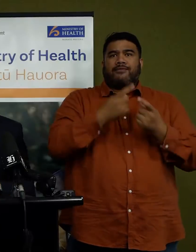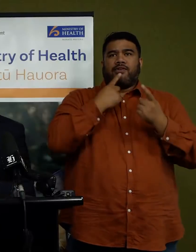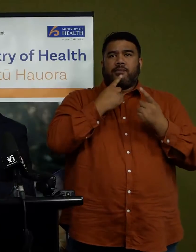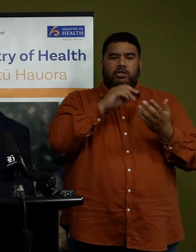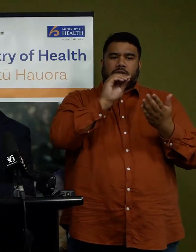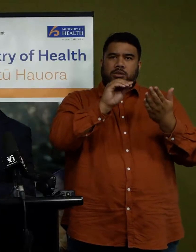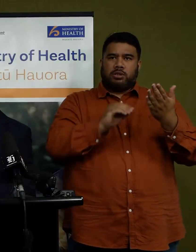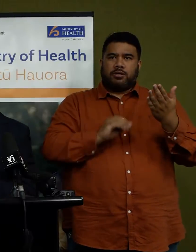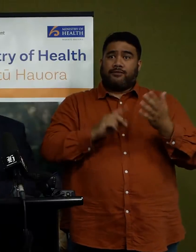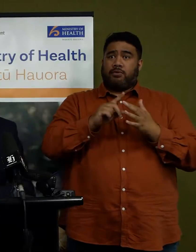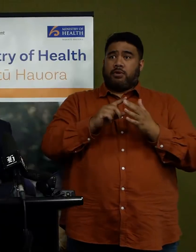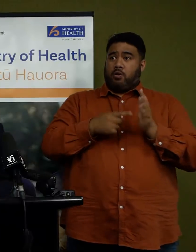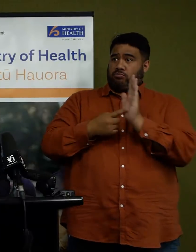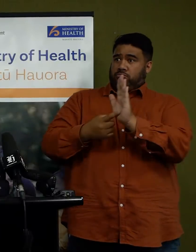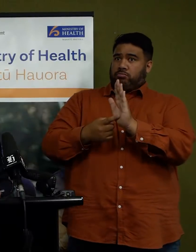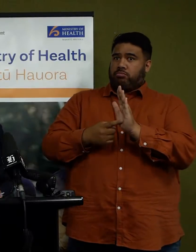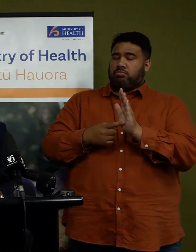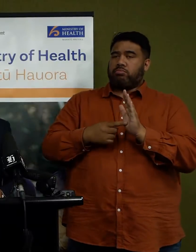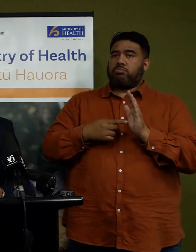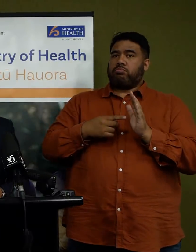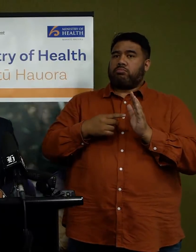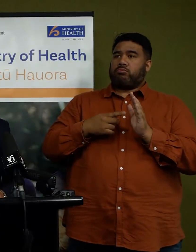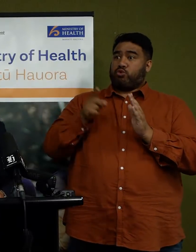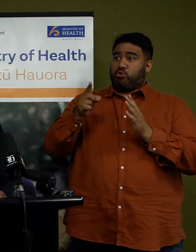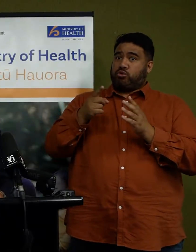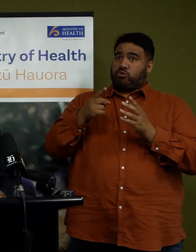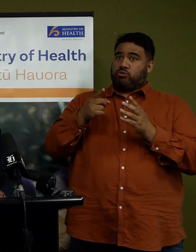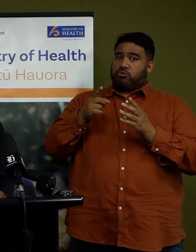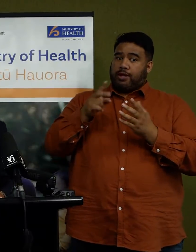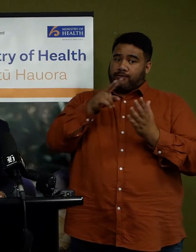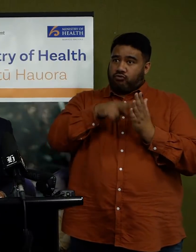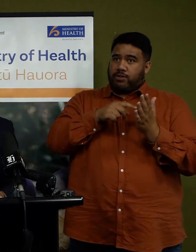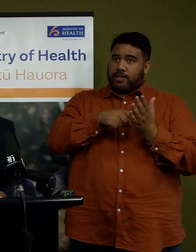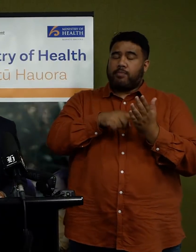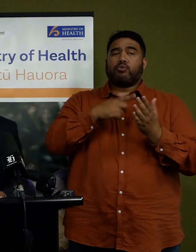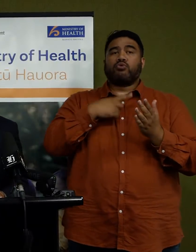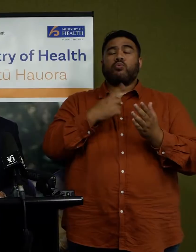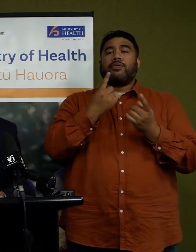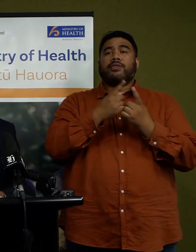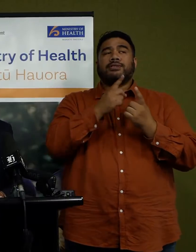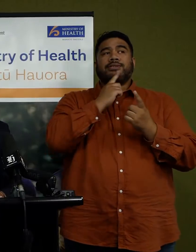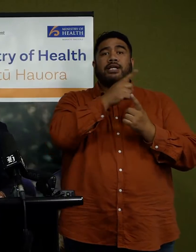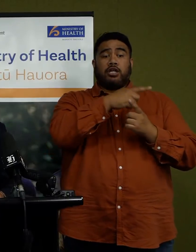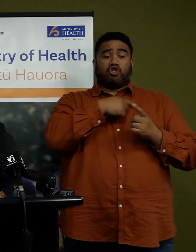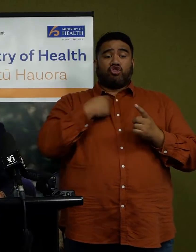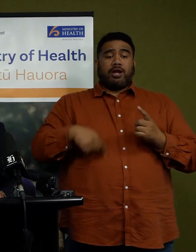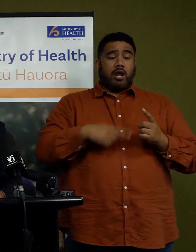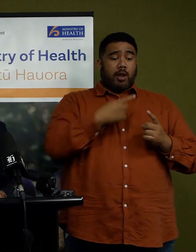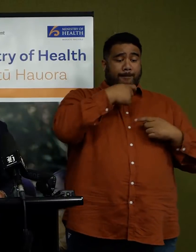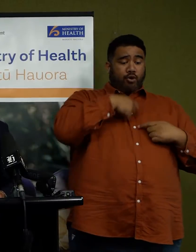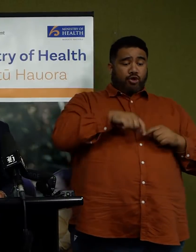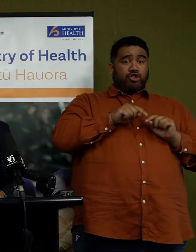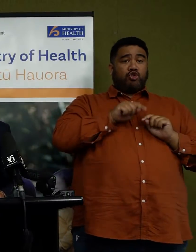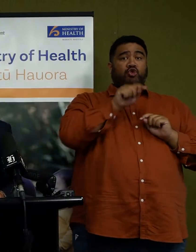One of the important points in that is in China, human-to-human transmission of COVID-19 virus